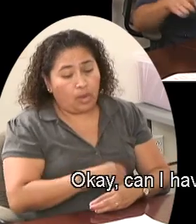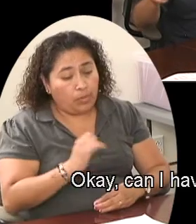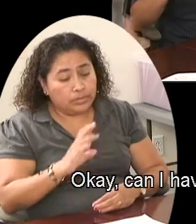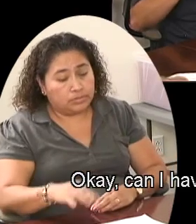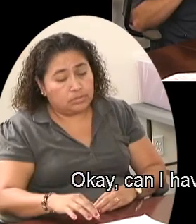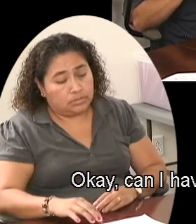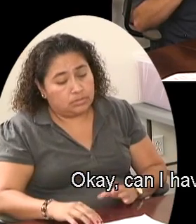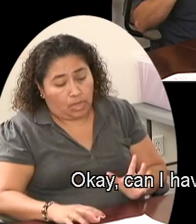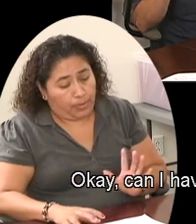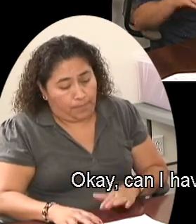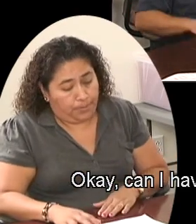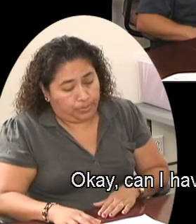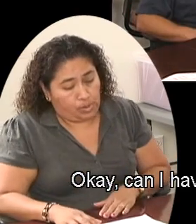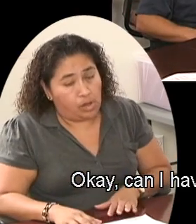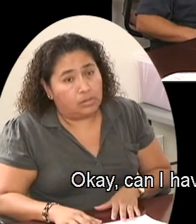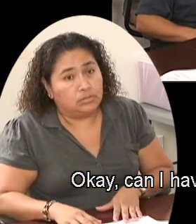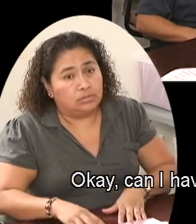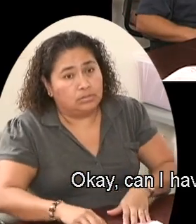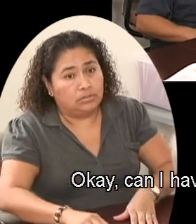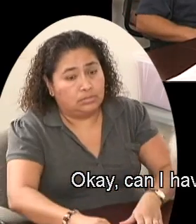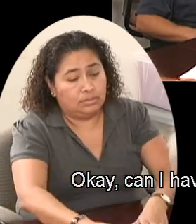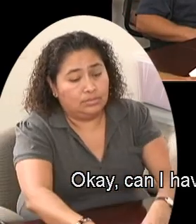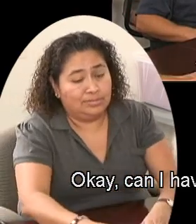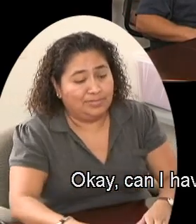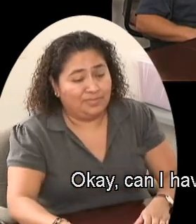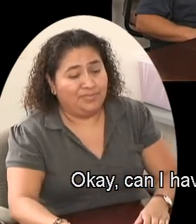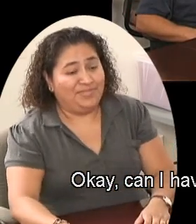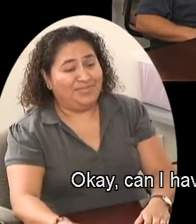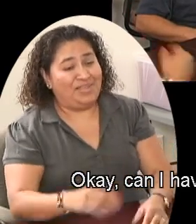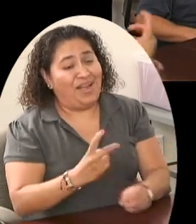Okay, can I have it back? Thank you.